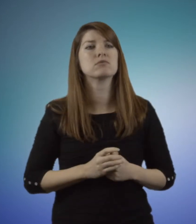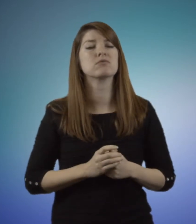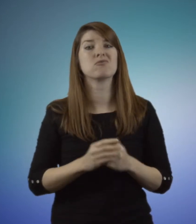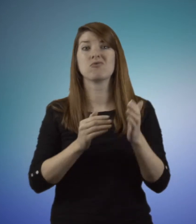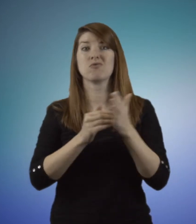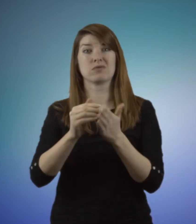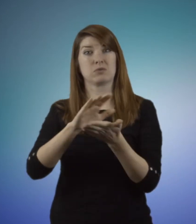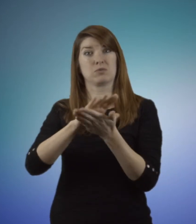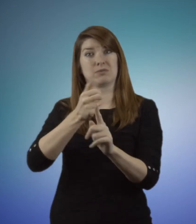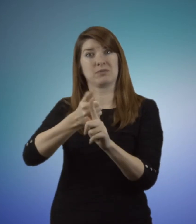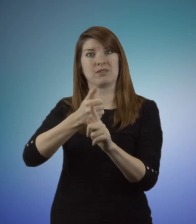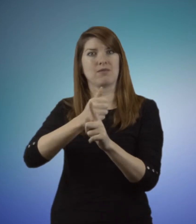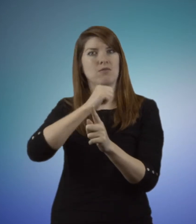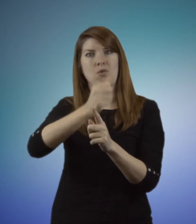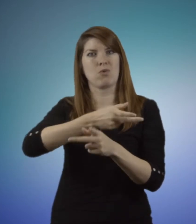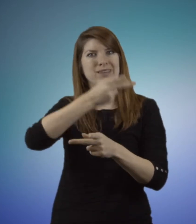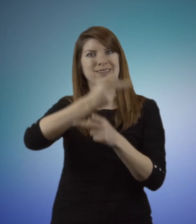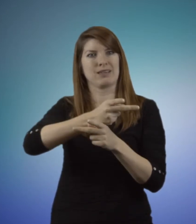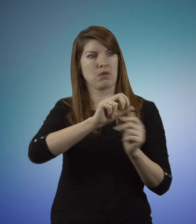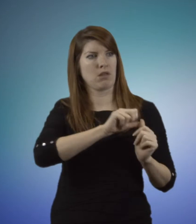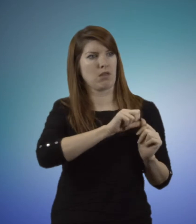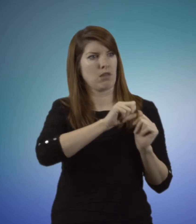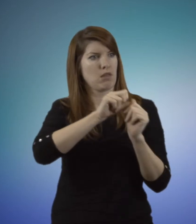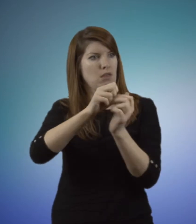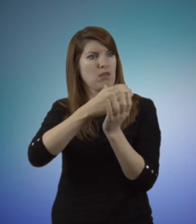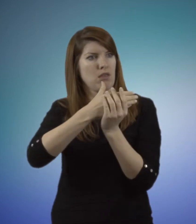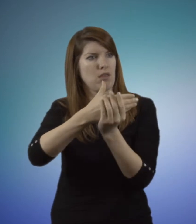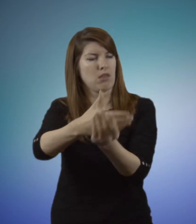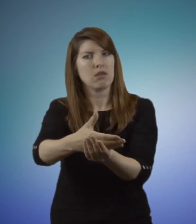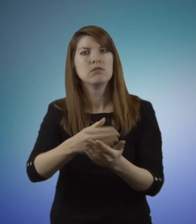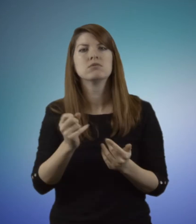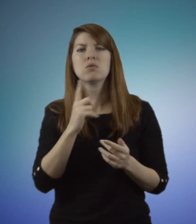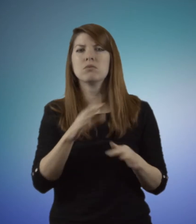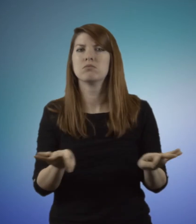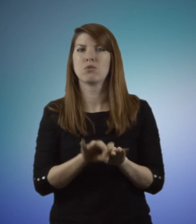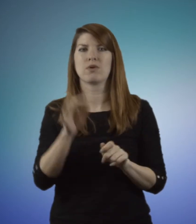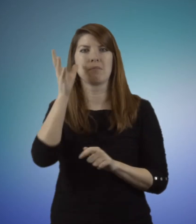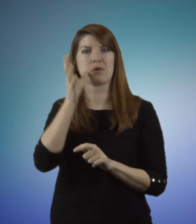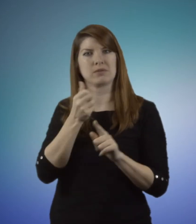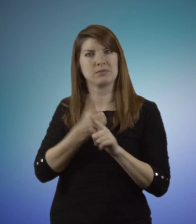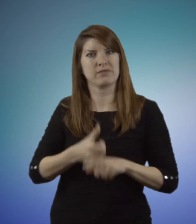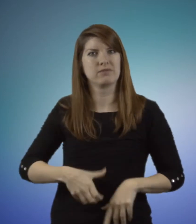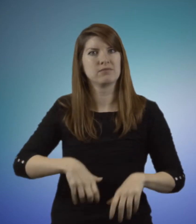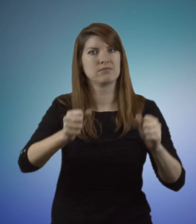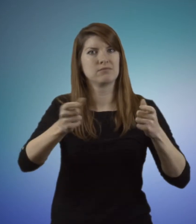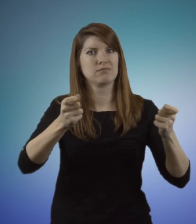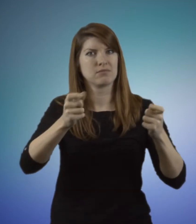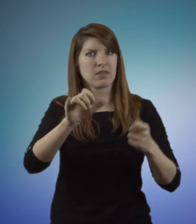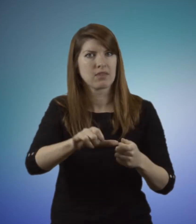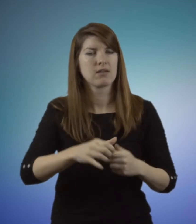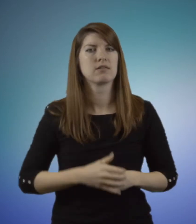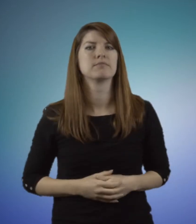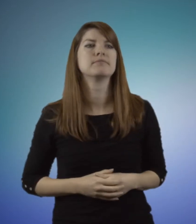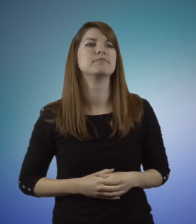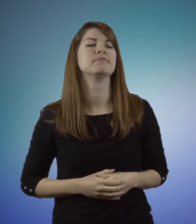So, oftentimes, the schools don't keep those running records. And so, I think it's really important that the parent does that.